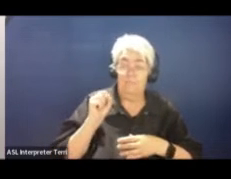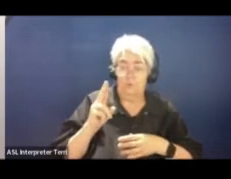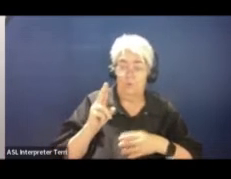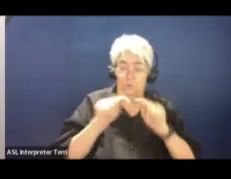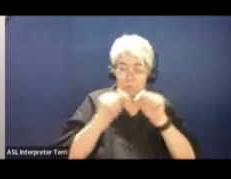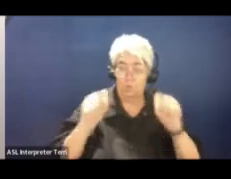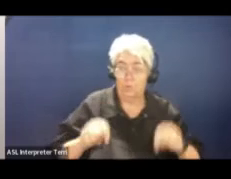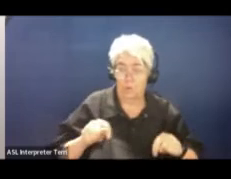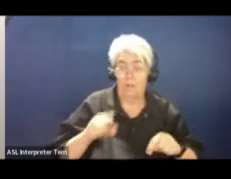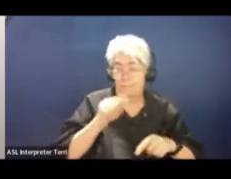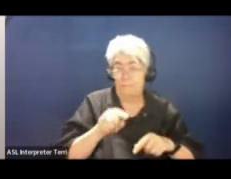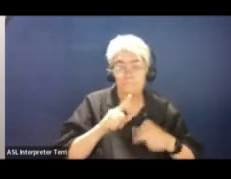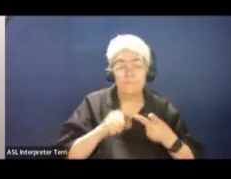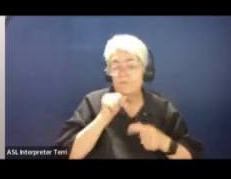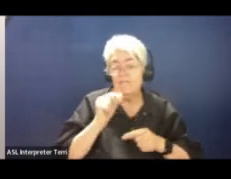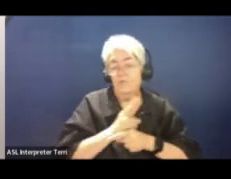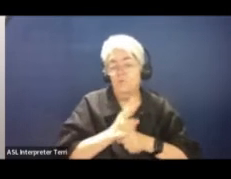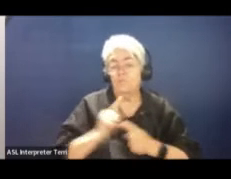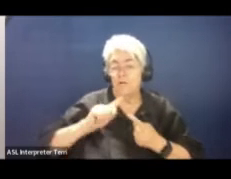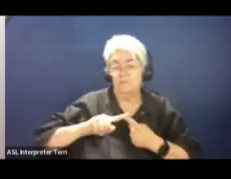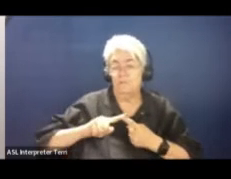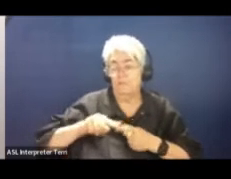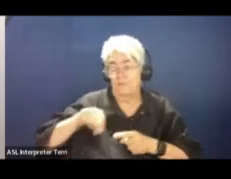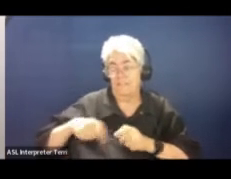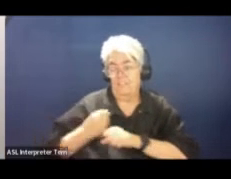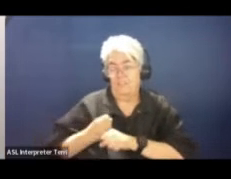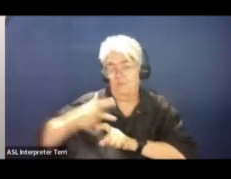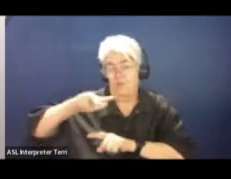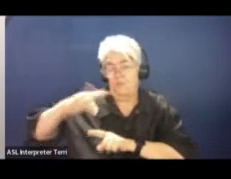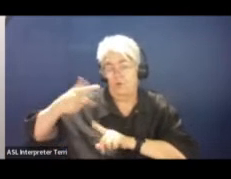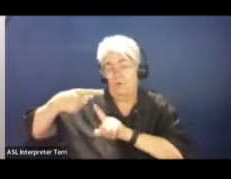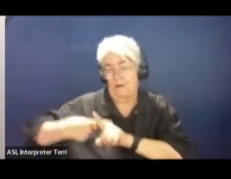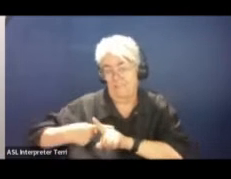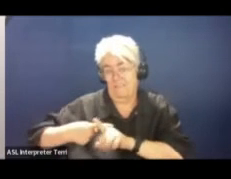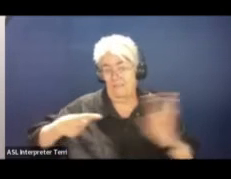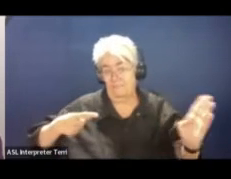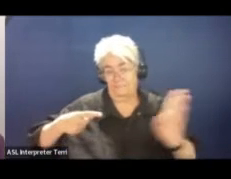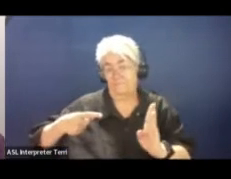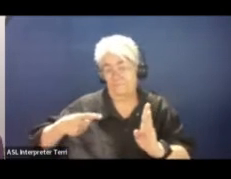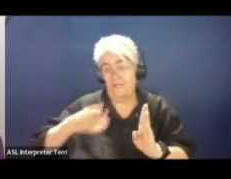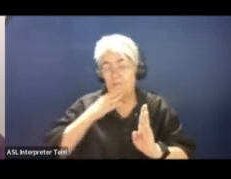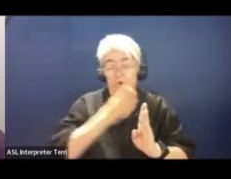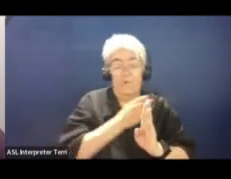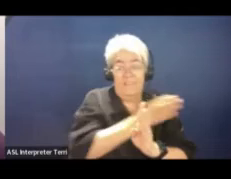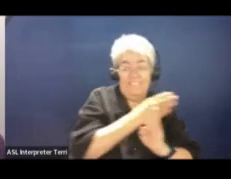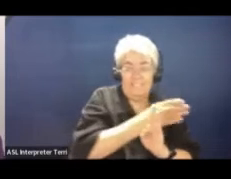start using until the third month end of this year of this data reporting year. So this 46%